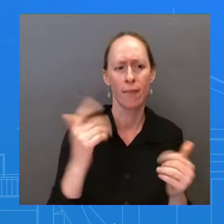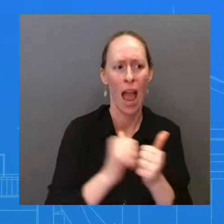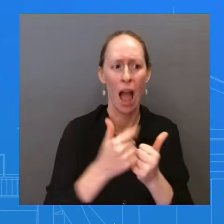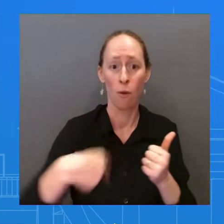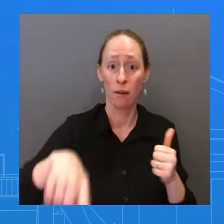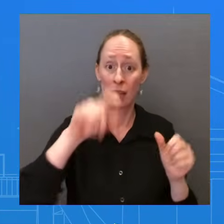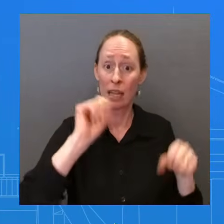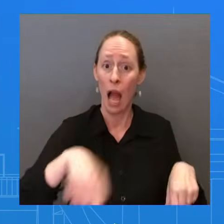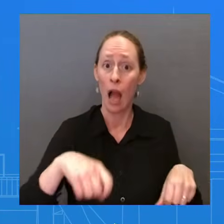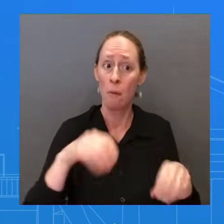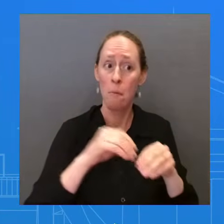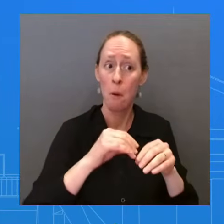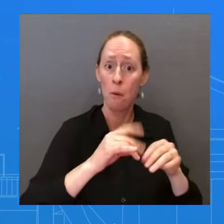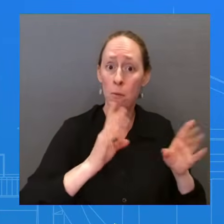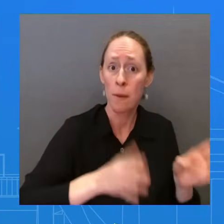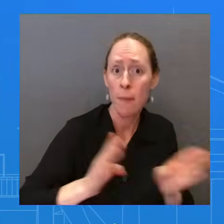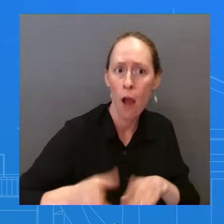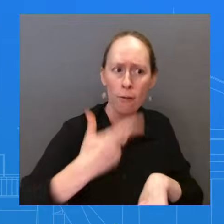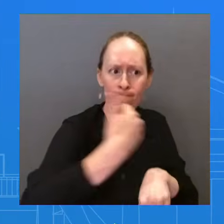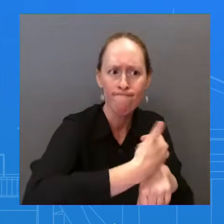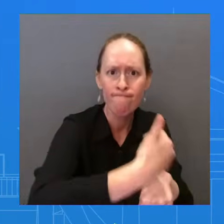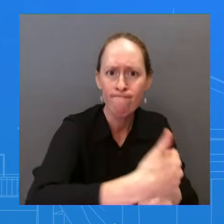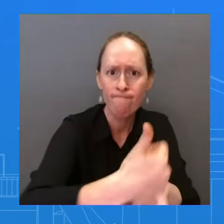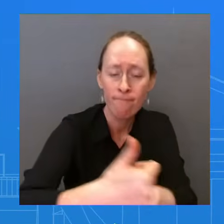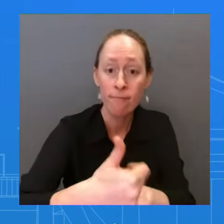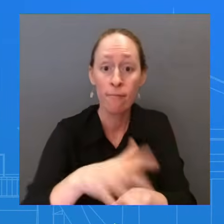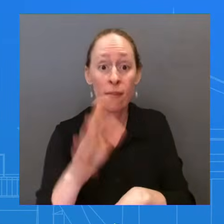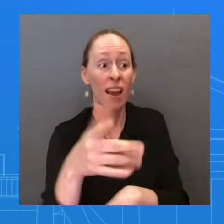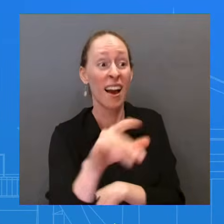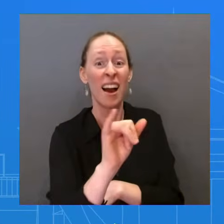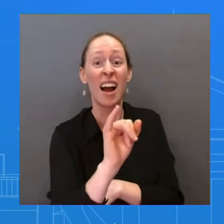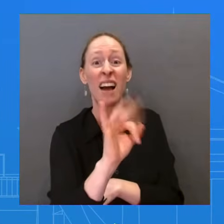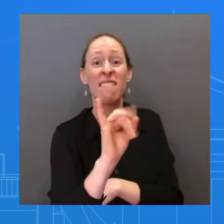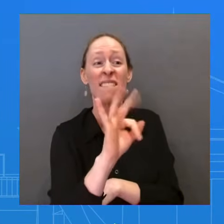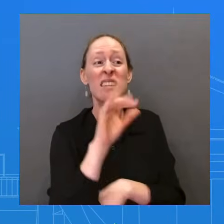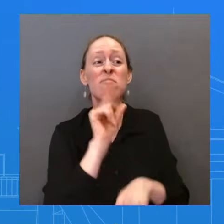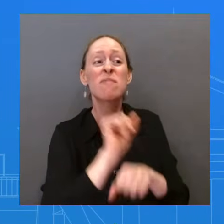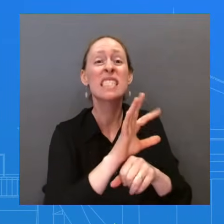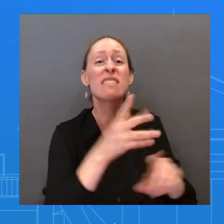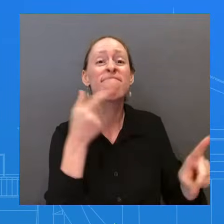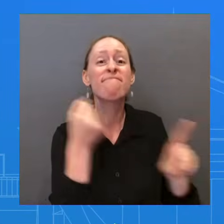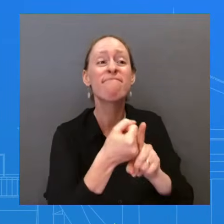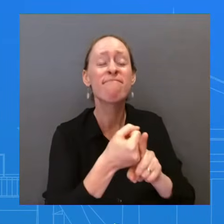and resources in place to help communities recover. The President thanked the brave first responders